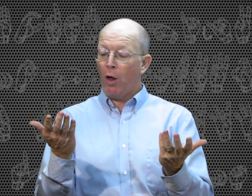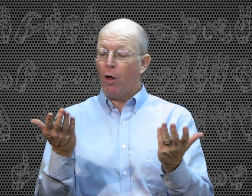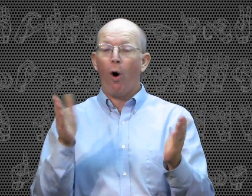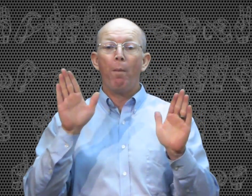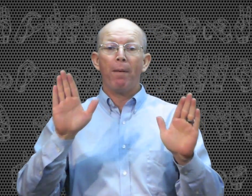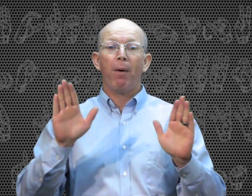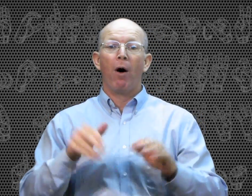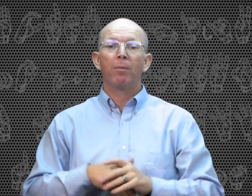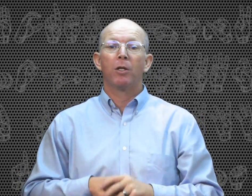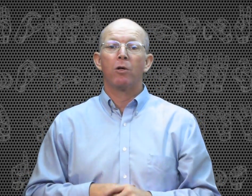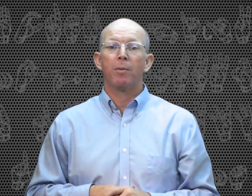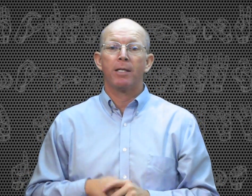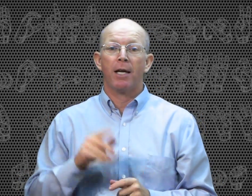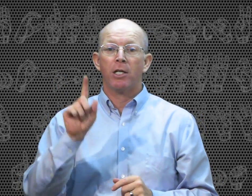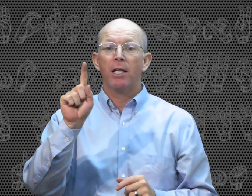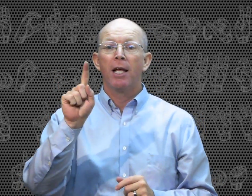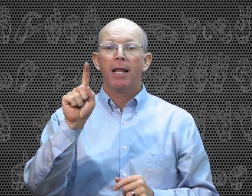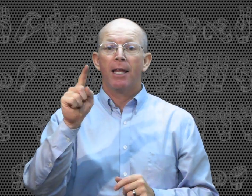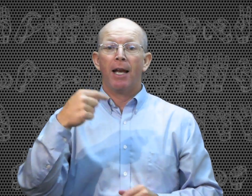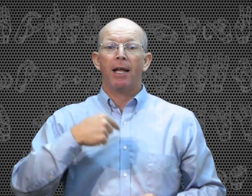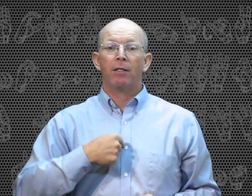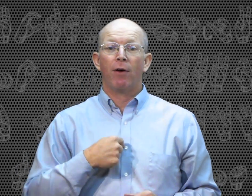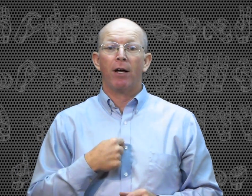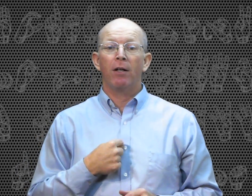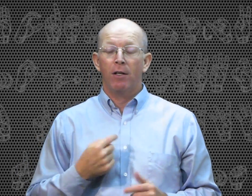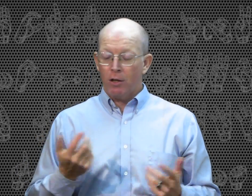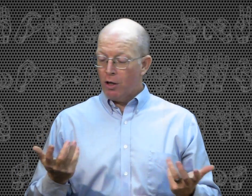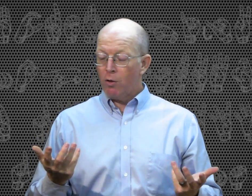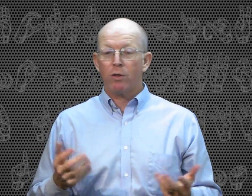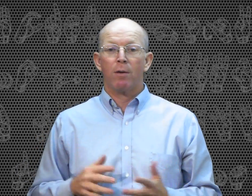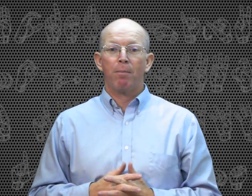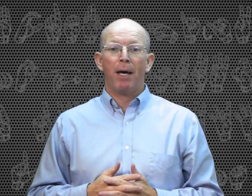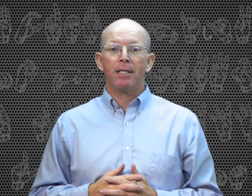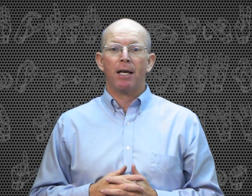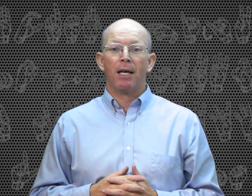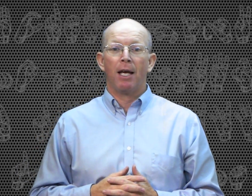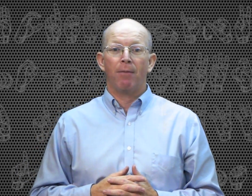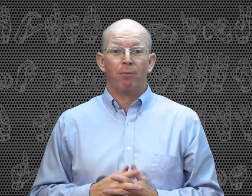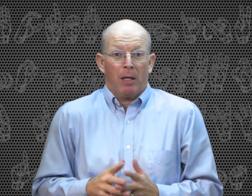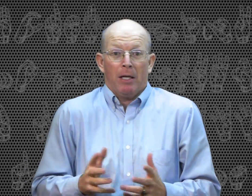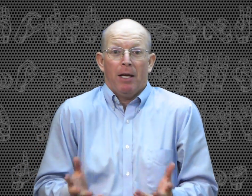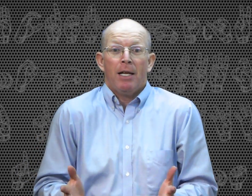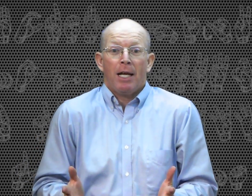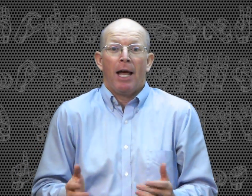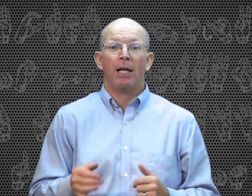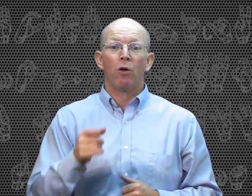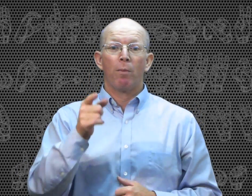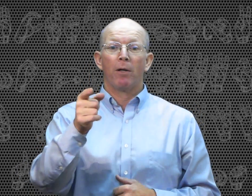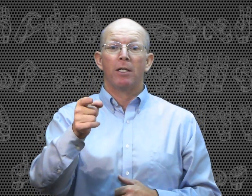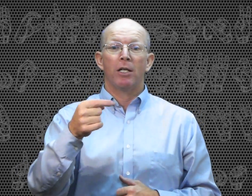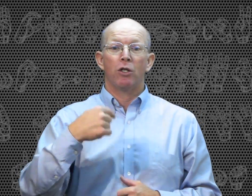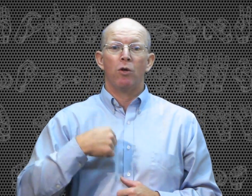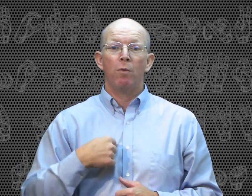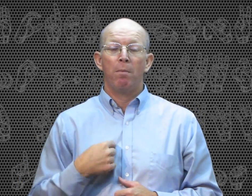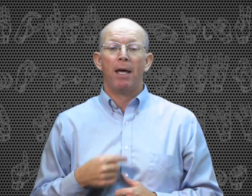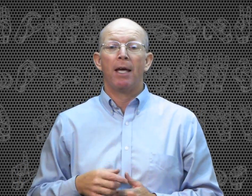So the open palm shows possession and the index finger shows basic, indicating who the person is.